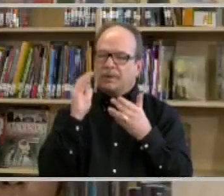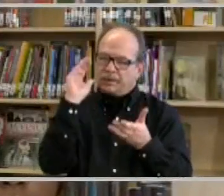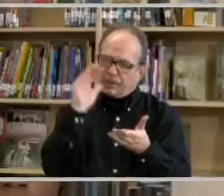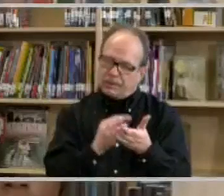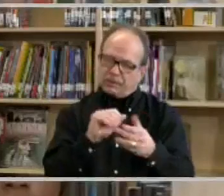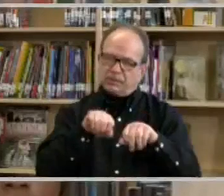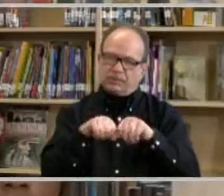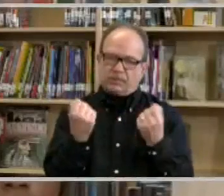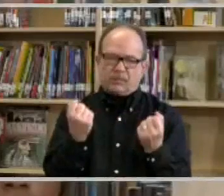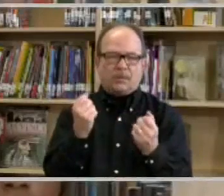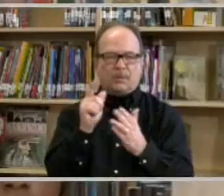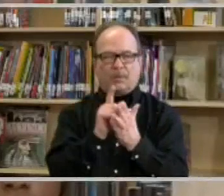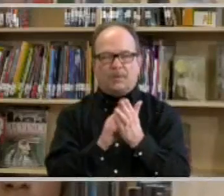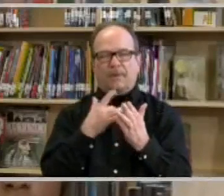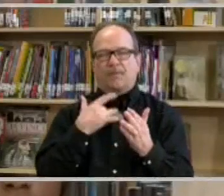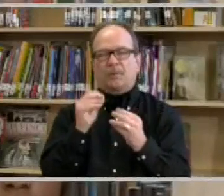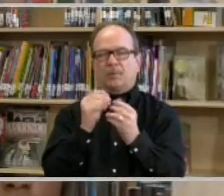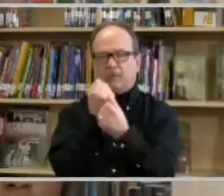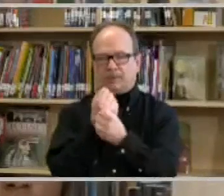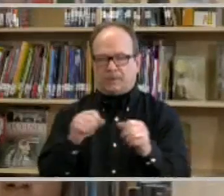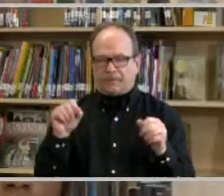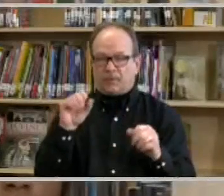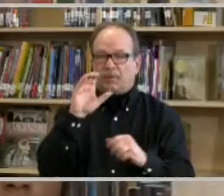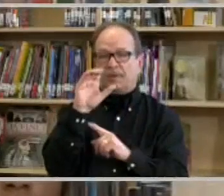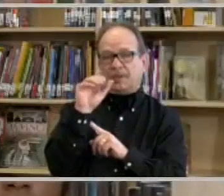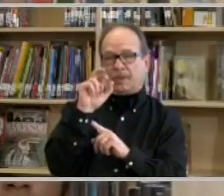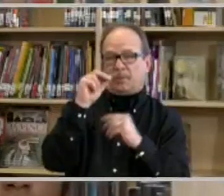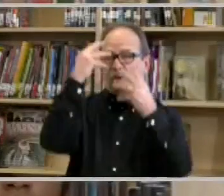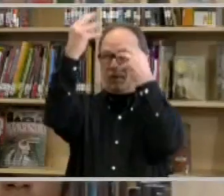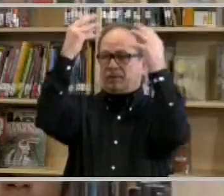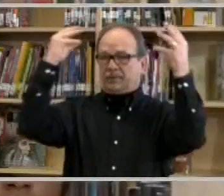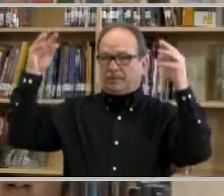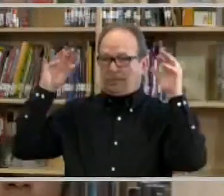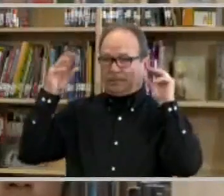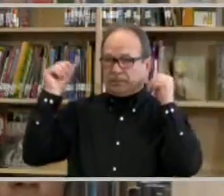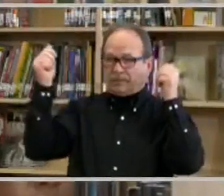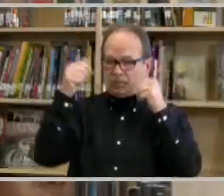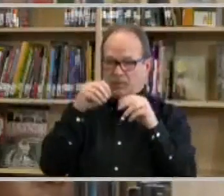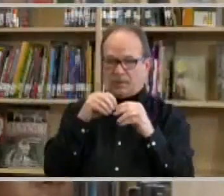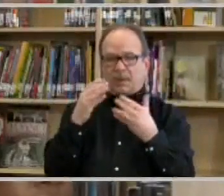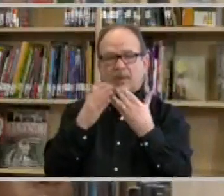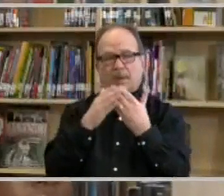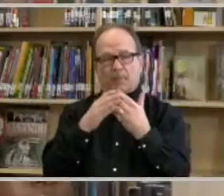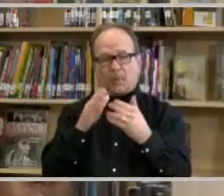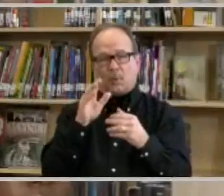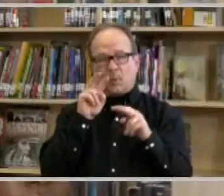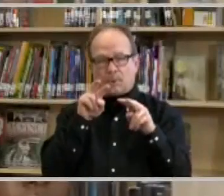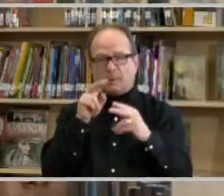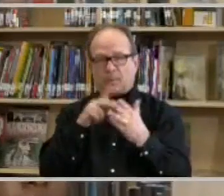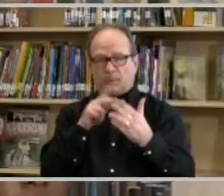AGAIN WORKING WITH THE POLICE AND THE COMMUNITY TOGETHER, THE POLICE ARE ABLE TO SOLVE SO MANY MORE OF THE PROBLEMS THROUGH THE CAMERA AND THROUGH THE